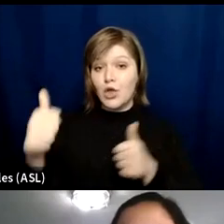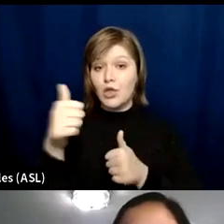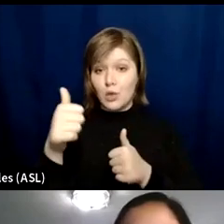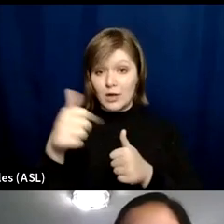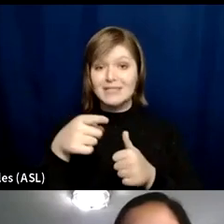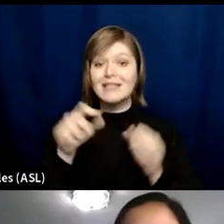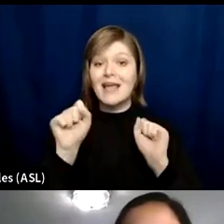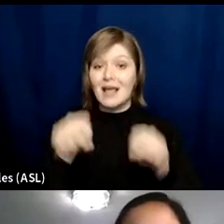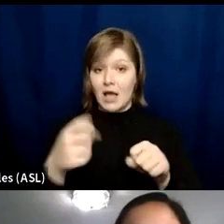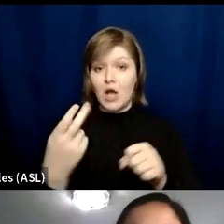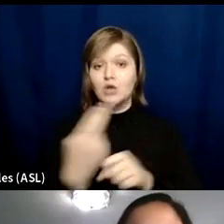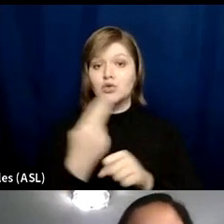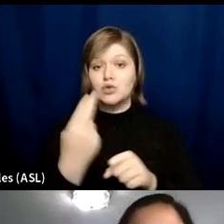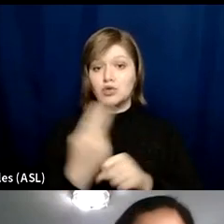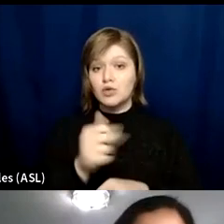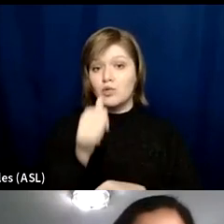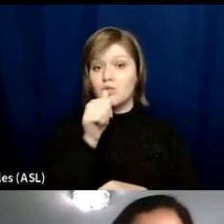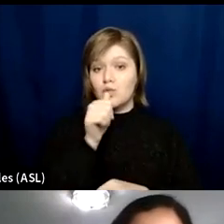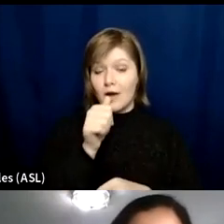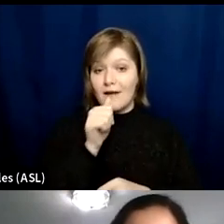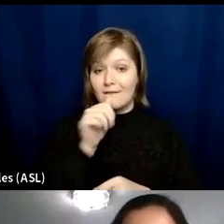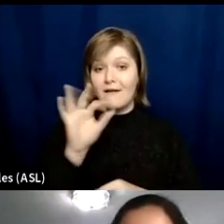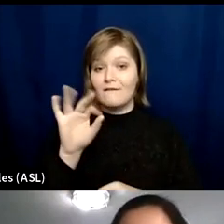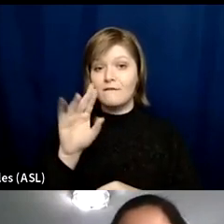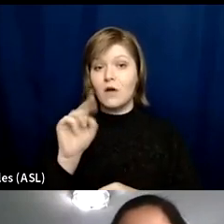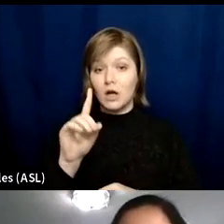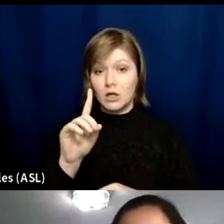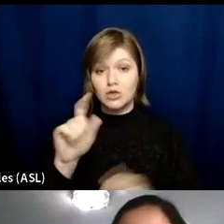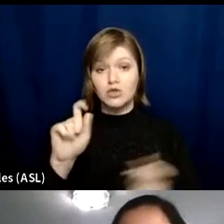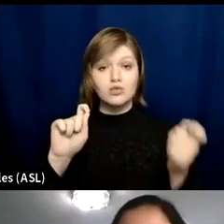The way I was able to build good relationships is when issues came